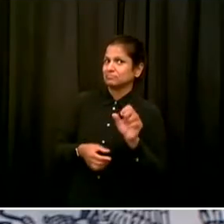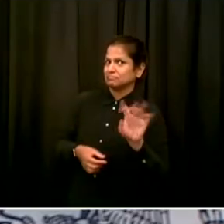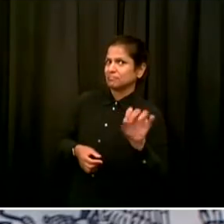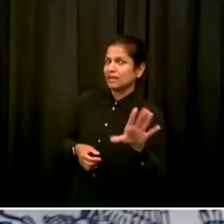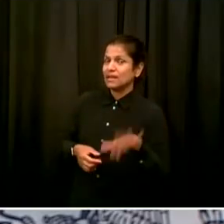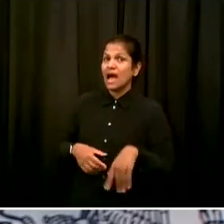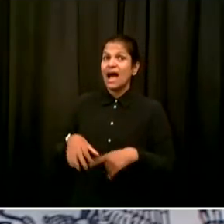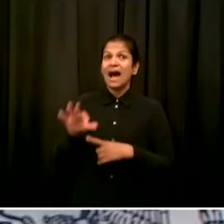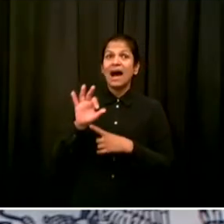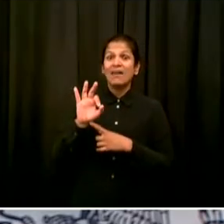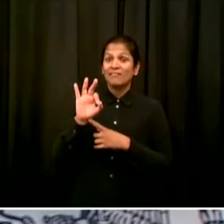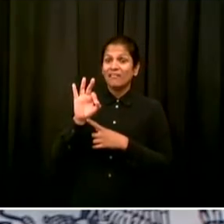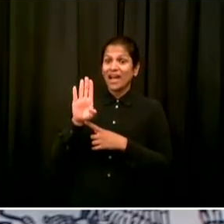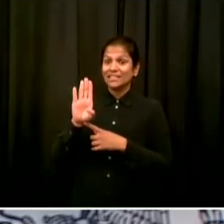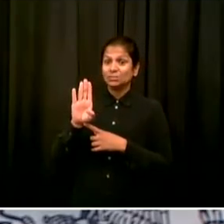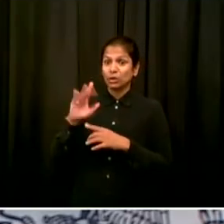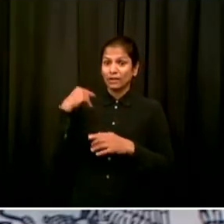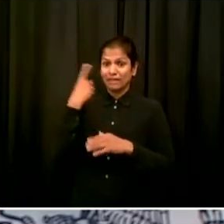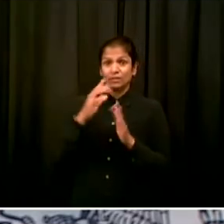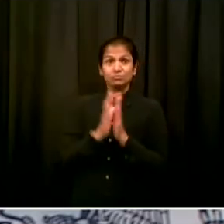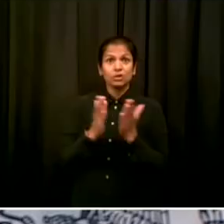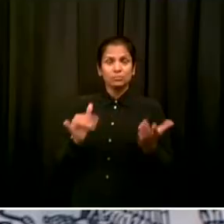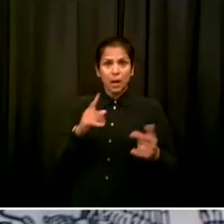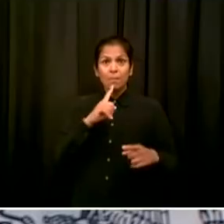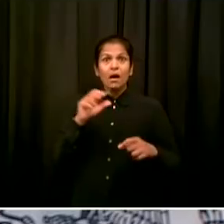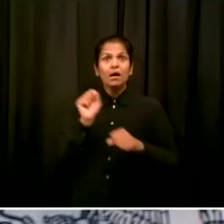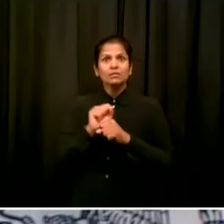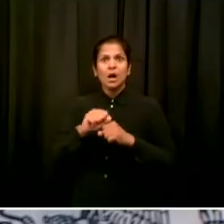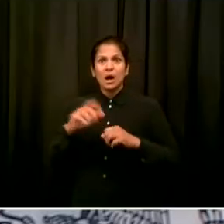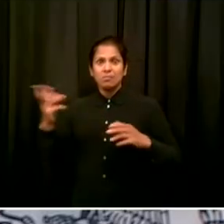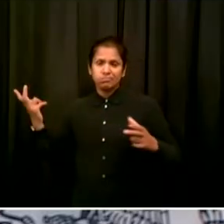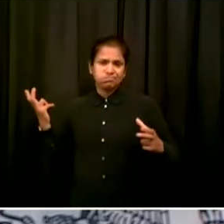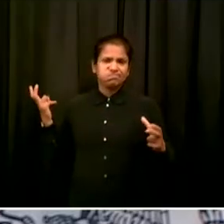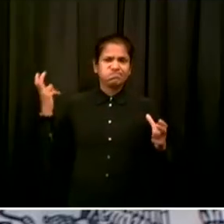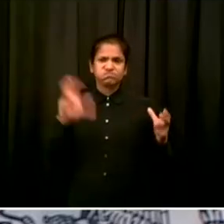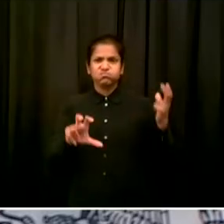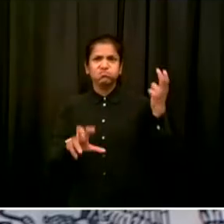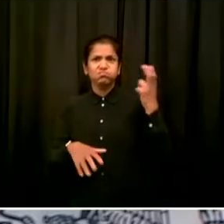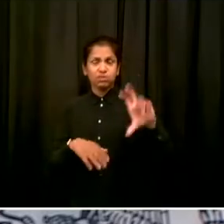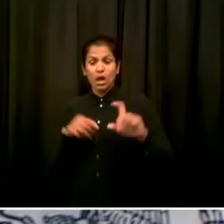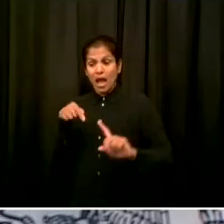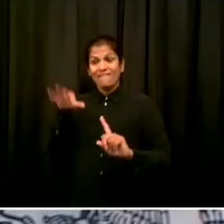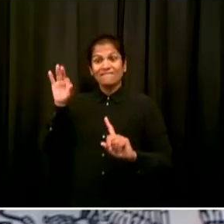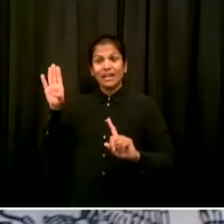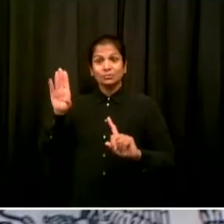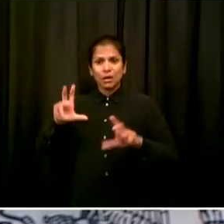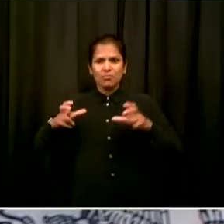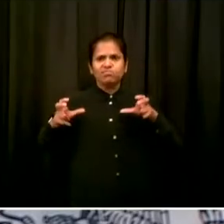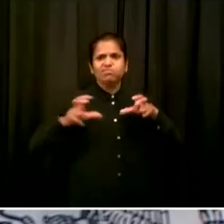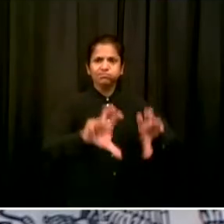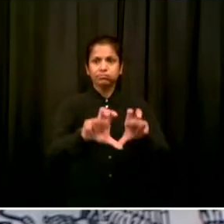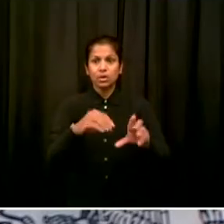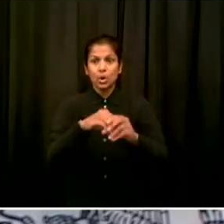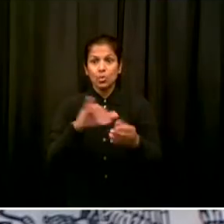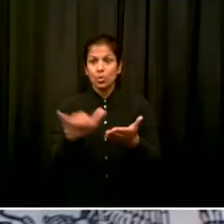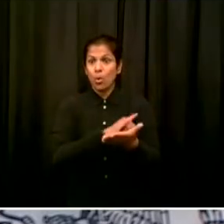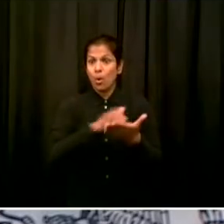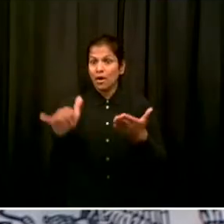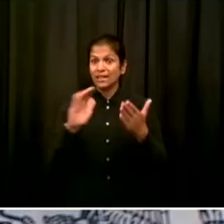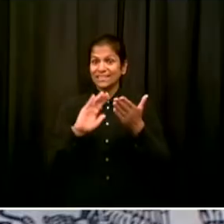OF INFORMATION NOW THAT SPEAKS TO THIS. FACEBOOK IS MAKING A AJMOR